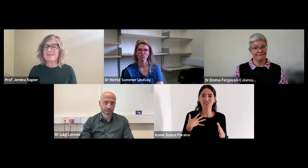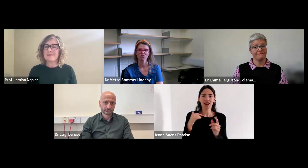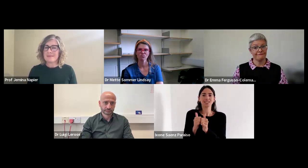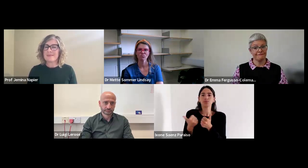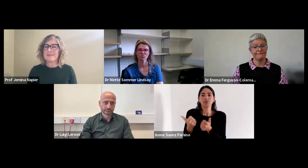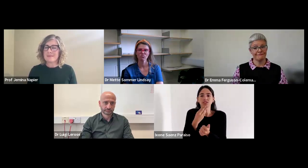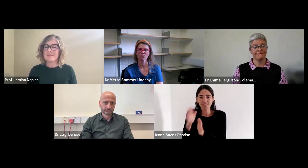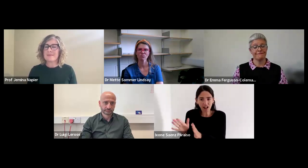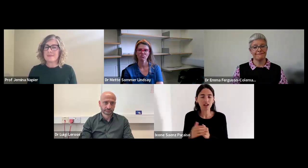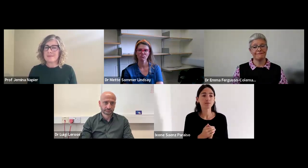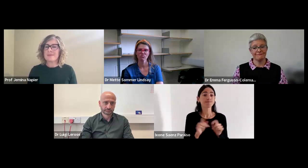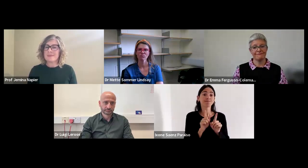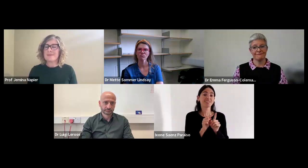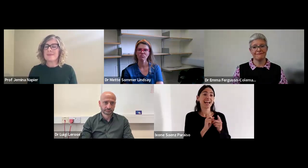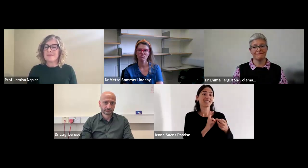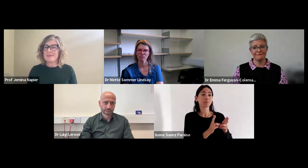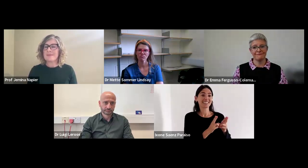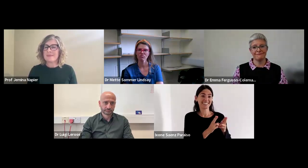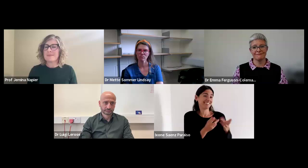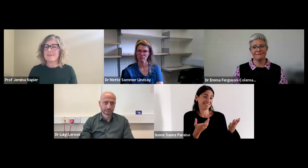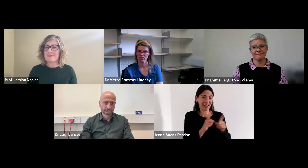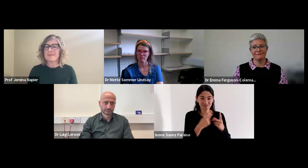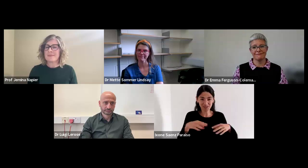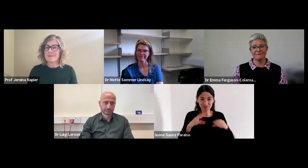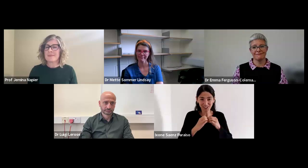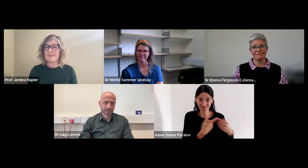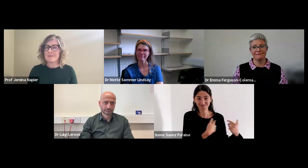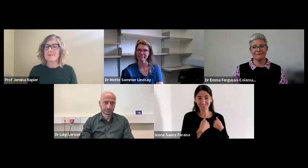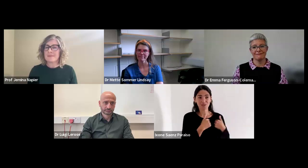in terms of lived experience. So that collaboration is extremely useful.